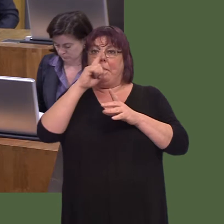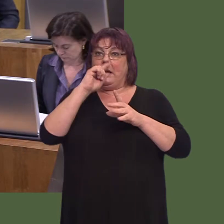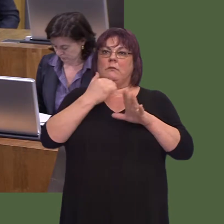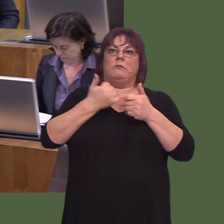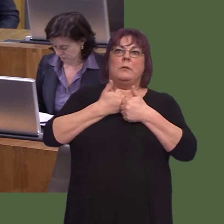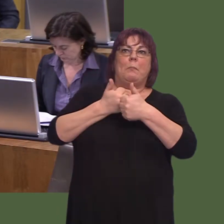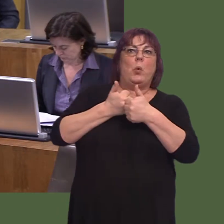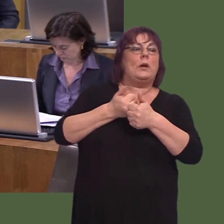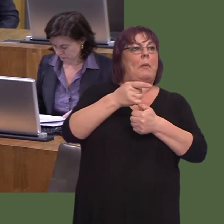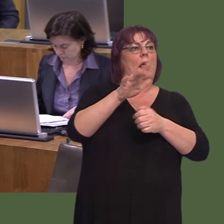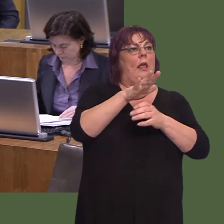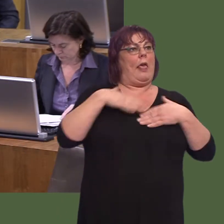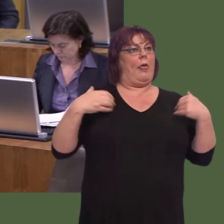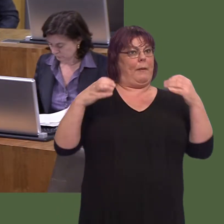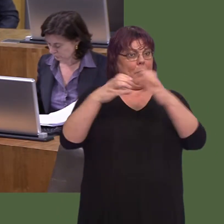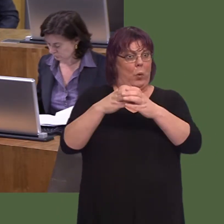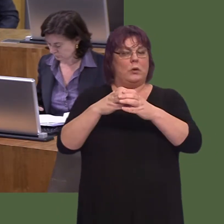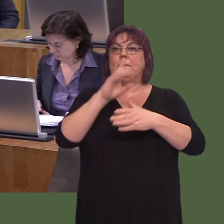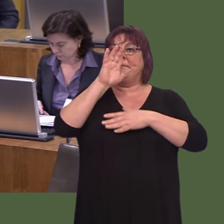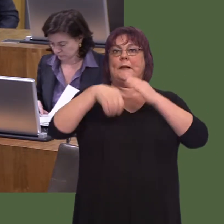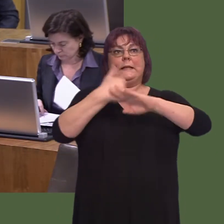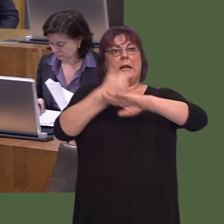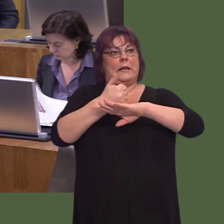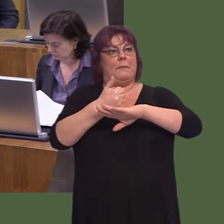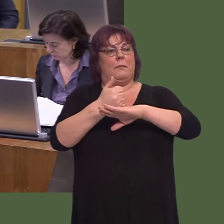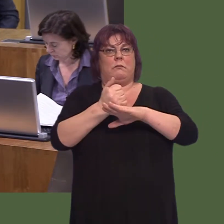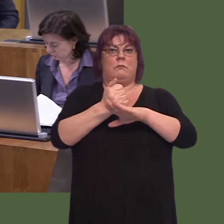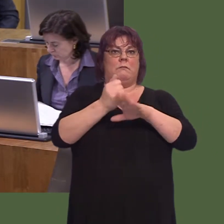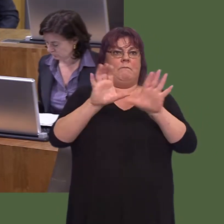I understand that the health board did establish a taskforce to assess and deliver potential